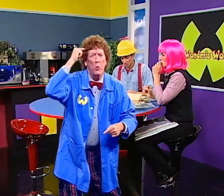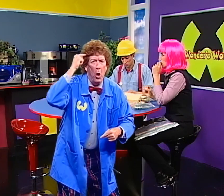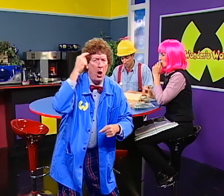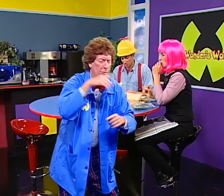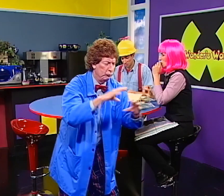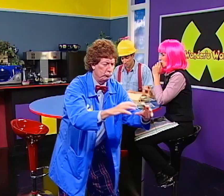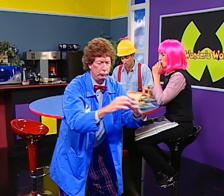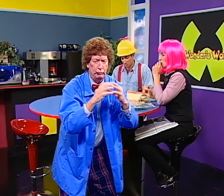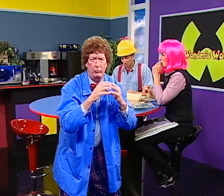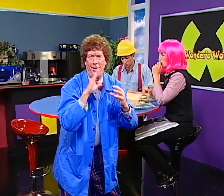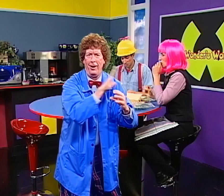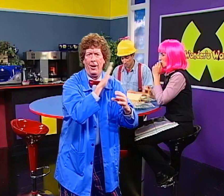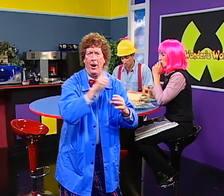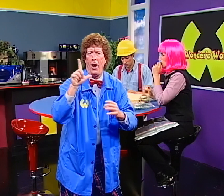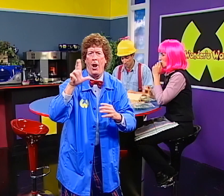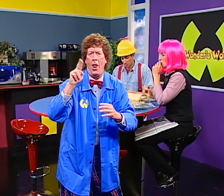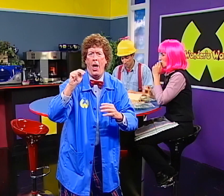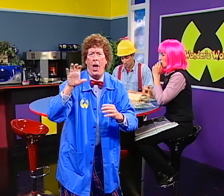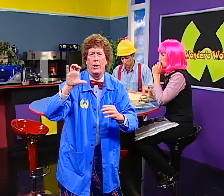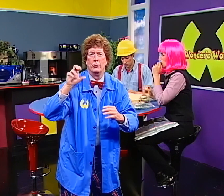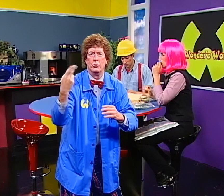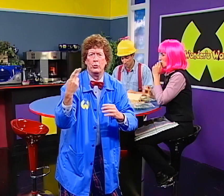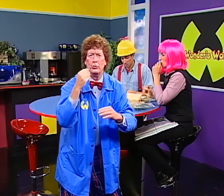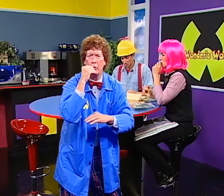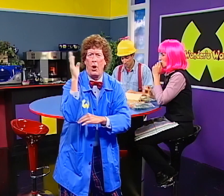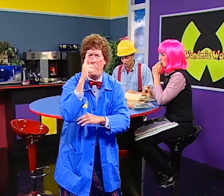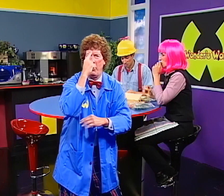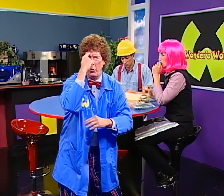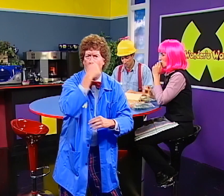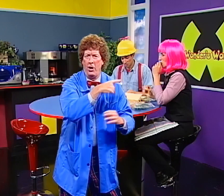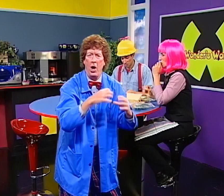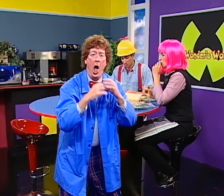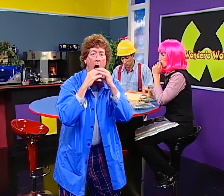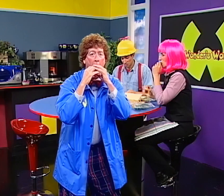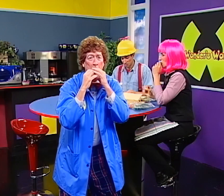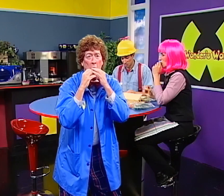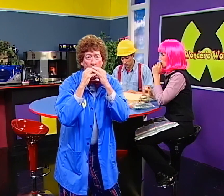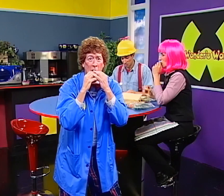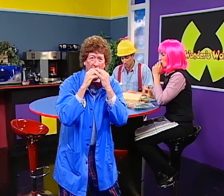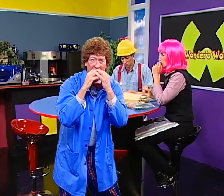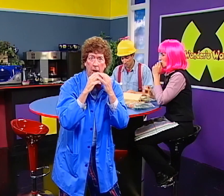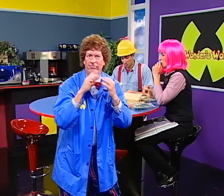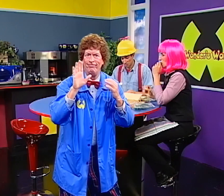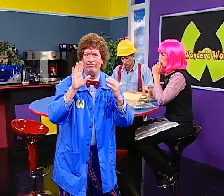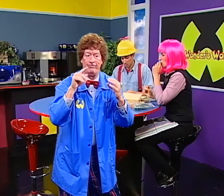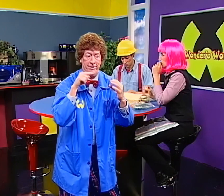HE THOUGHT HE WAS EATING HIS OWN LUNCH. THAT'S WHAT HE THOUGHT, SO HE BEGAN TO EAT.